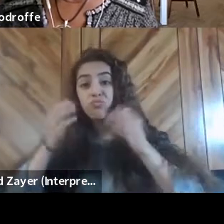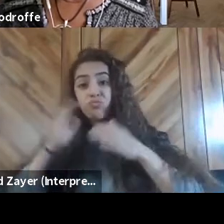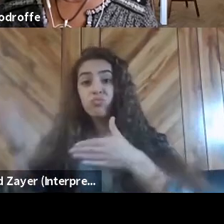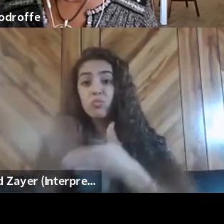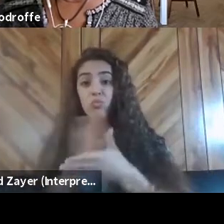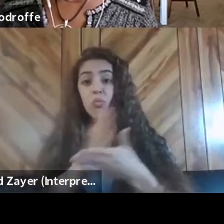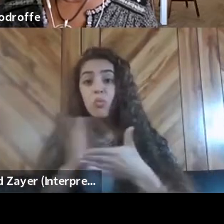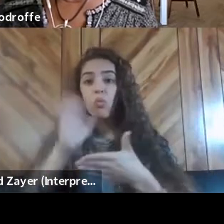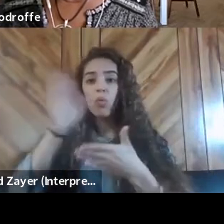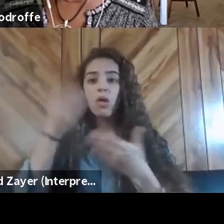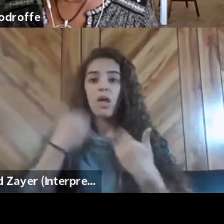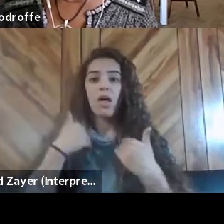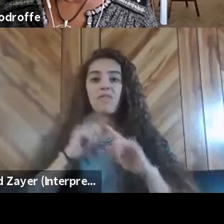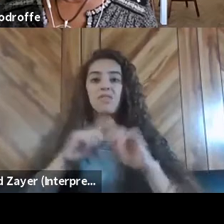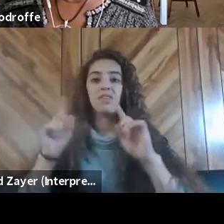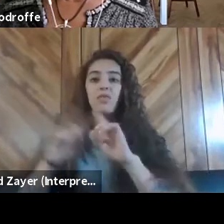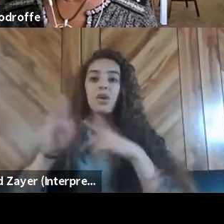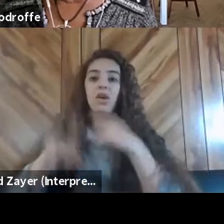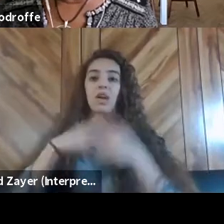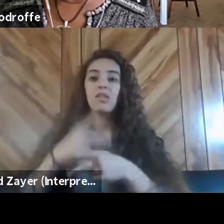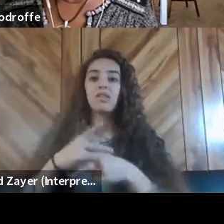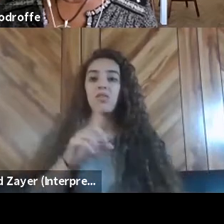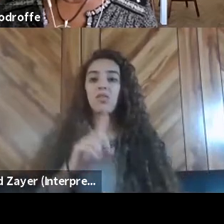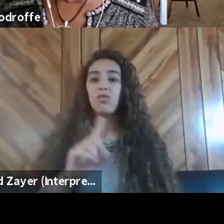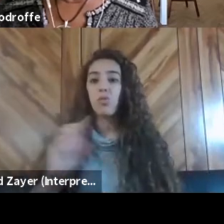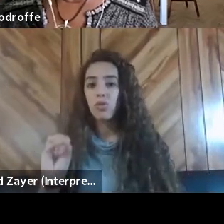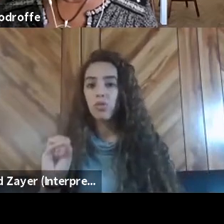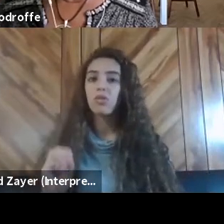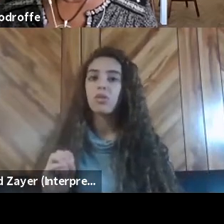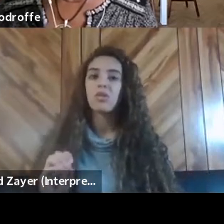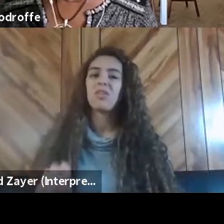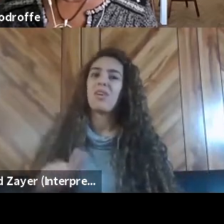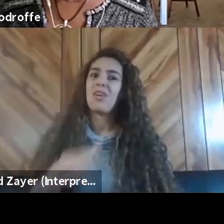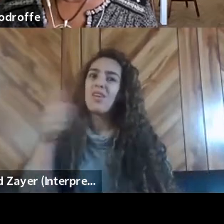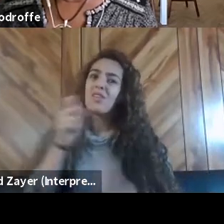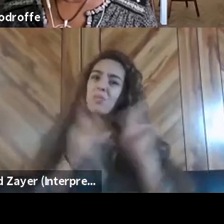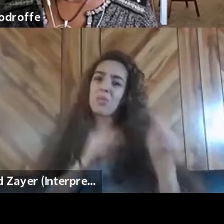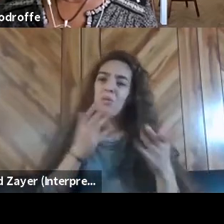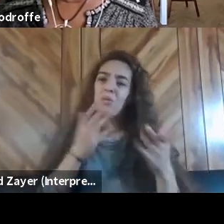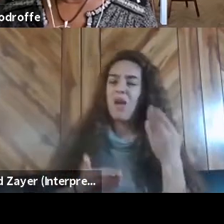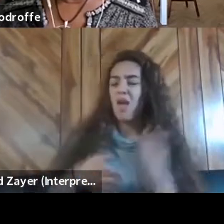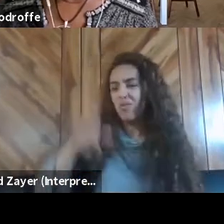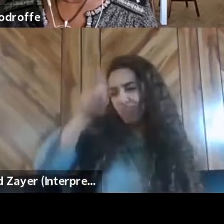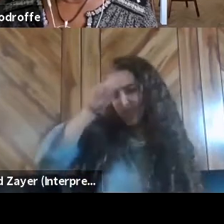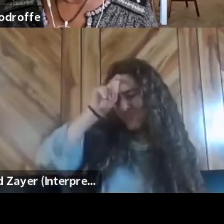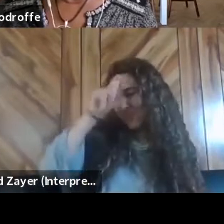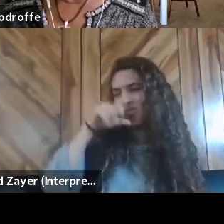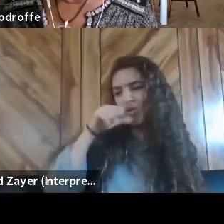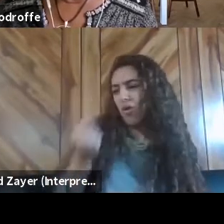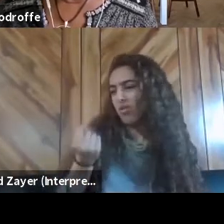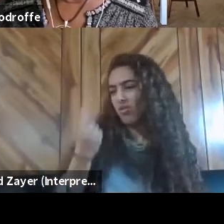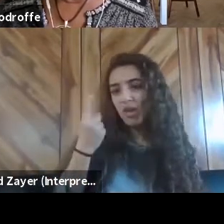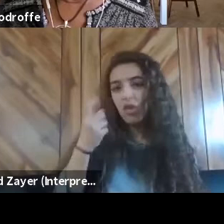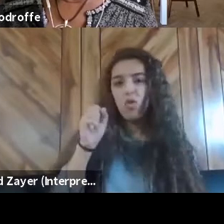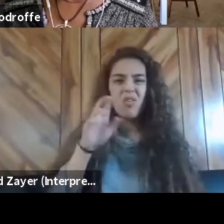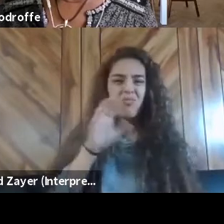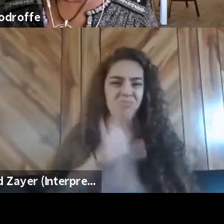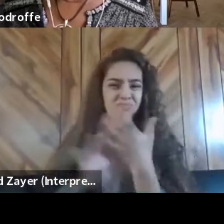that some people cannot understand it properly, or probably confused with it. But at the end of the day, when you